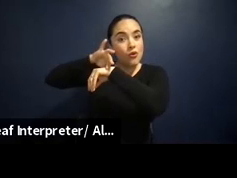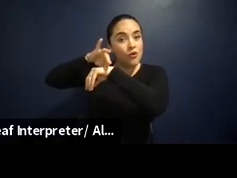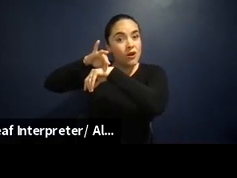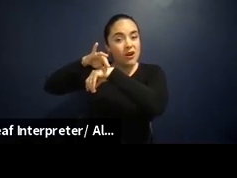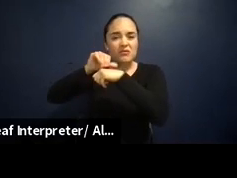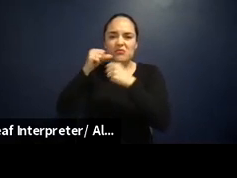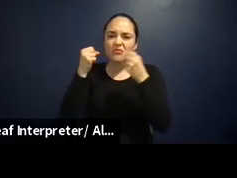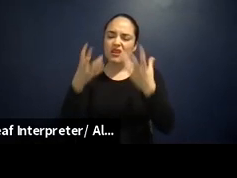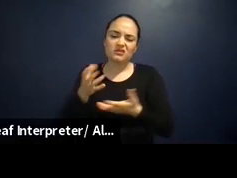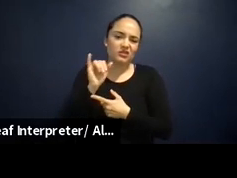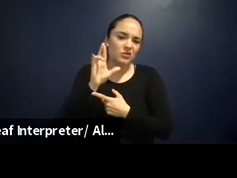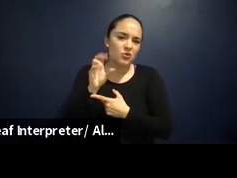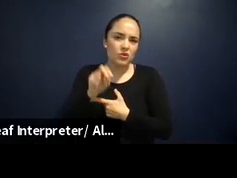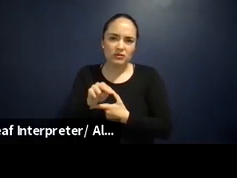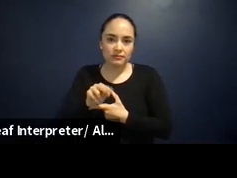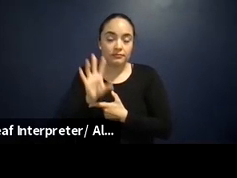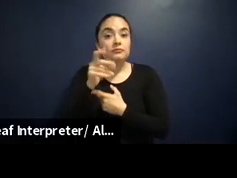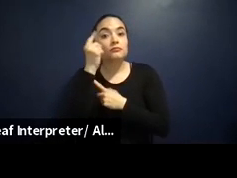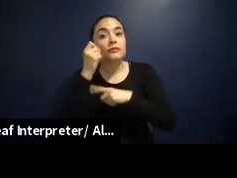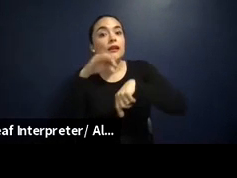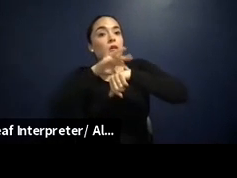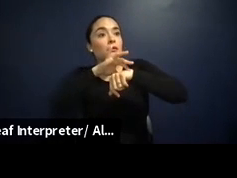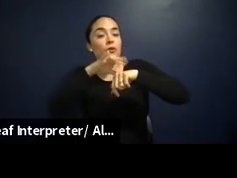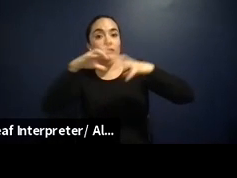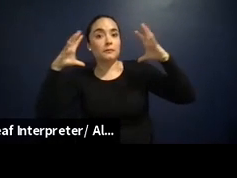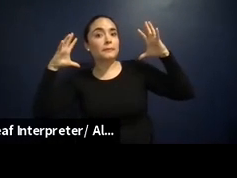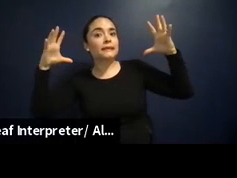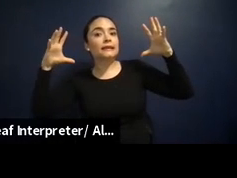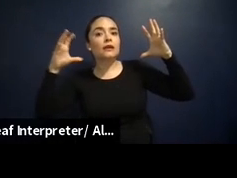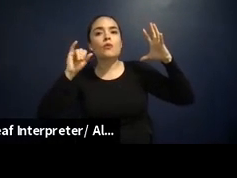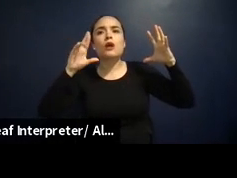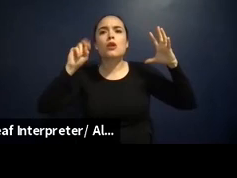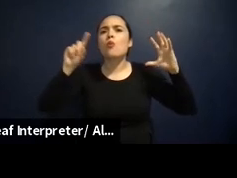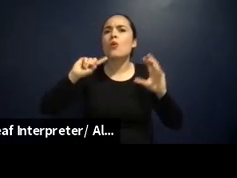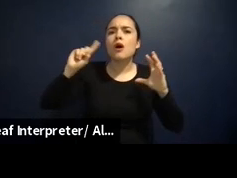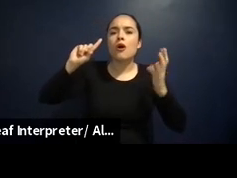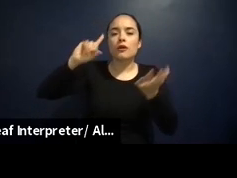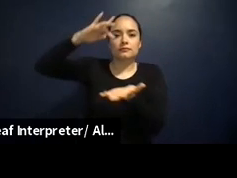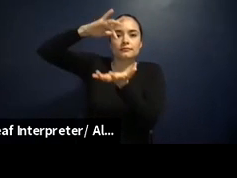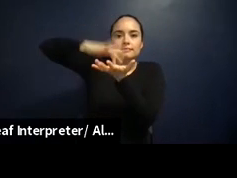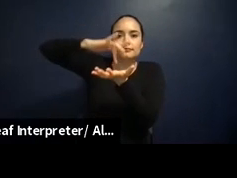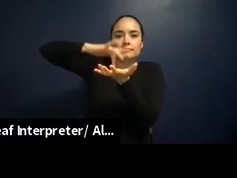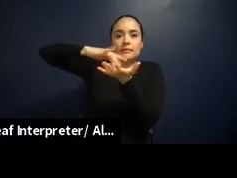iron sinks to the core, and so what we think is in the center of our planet is iron. It's a solid iron